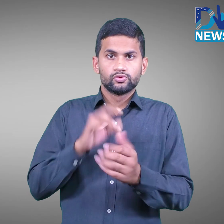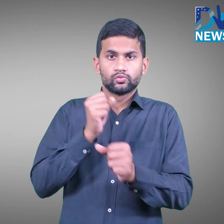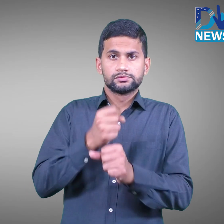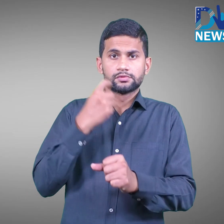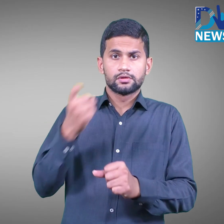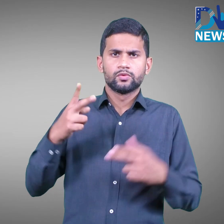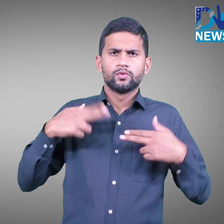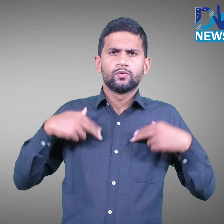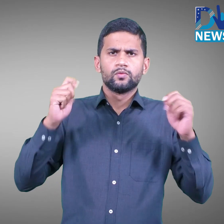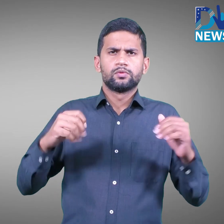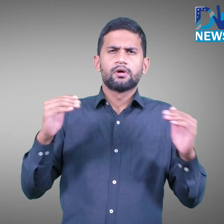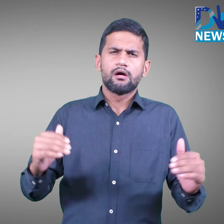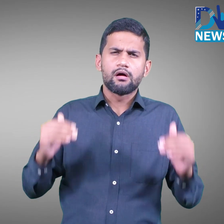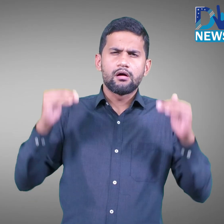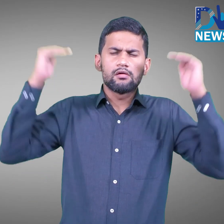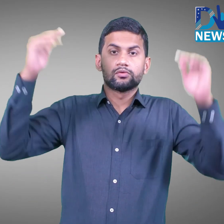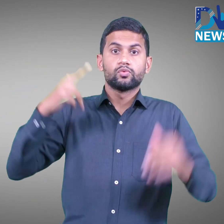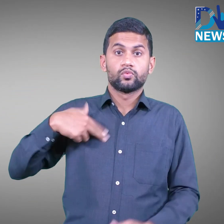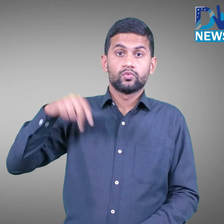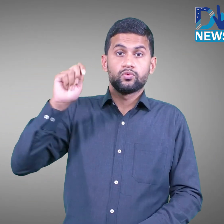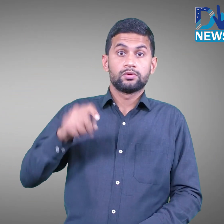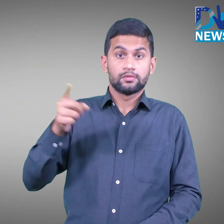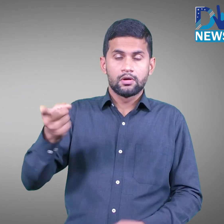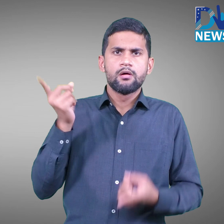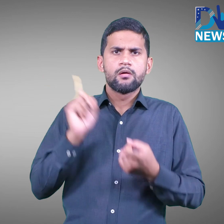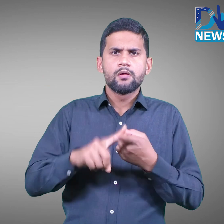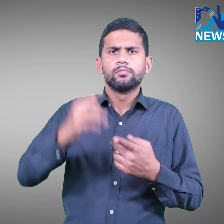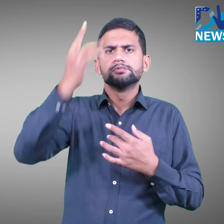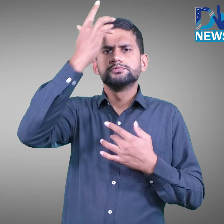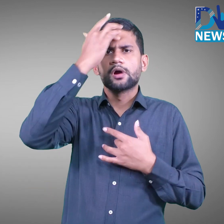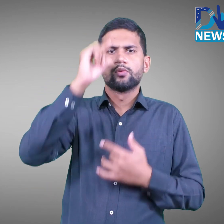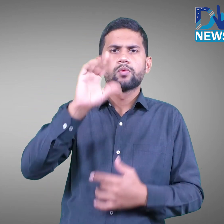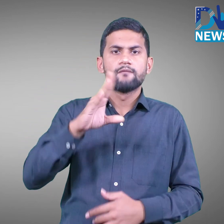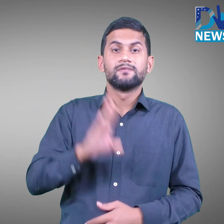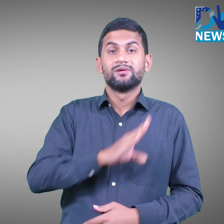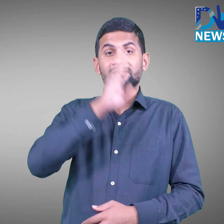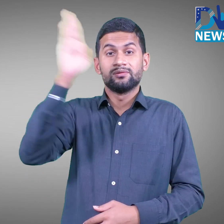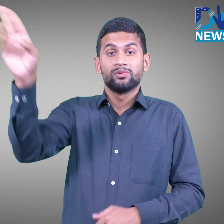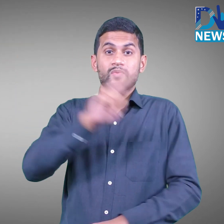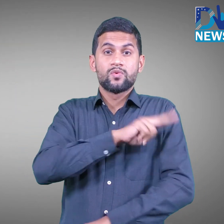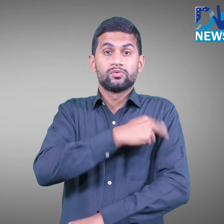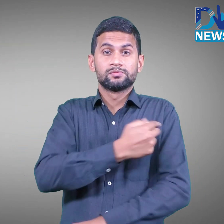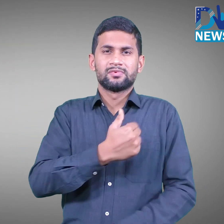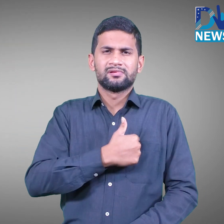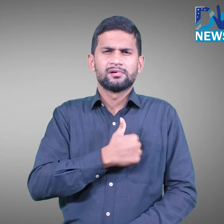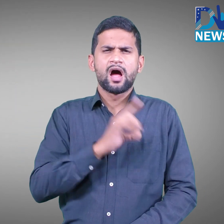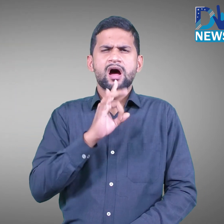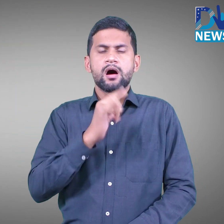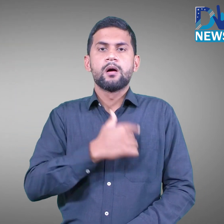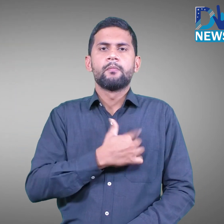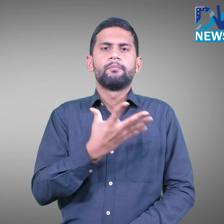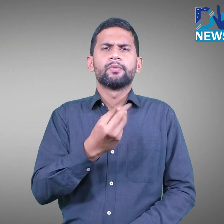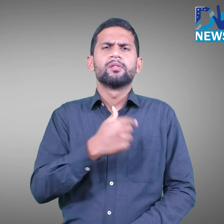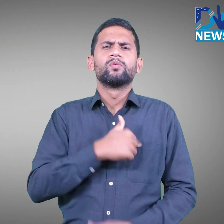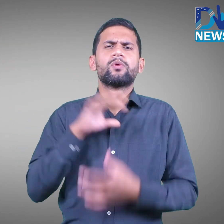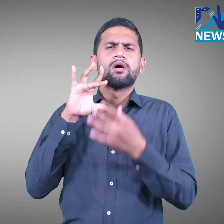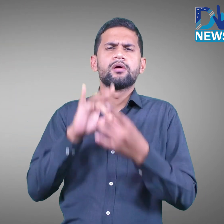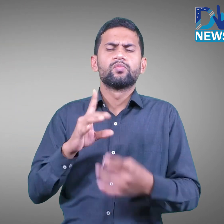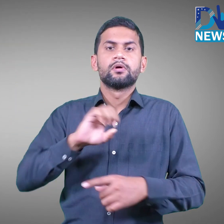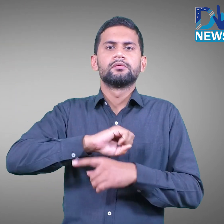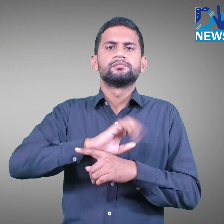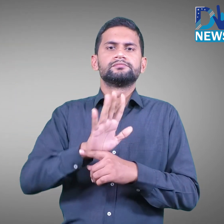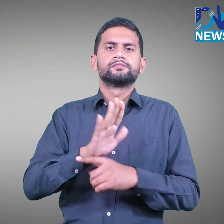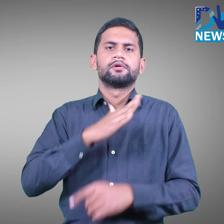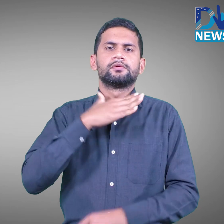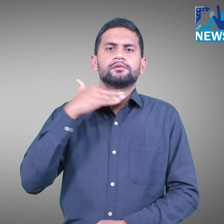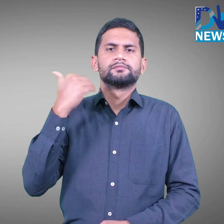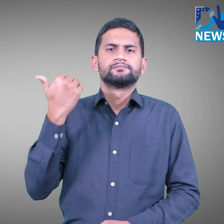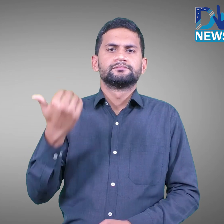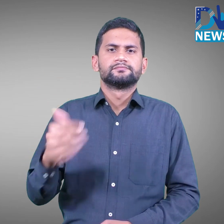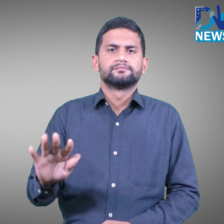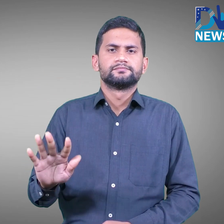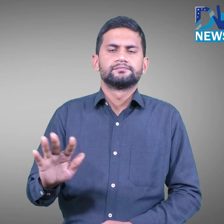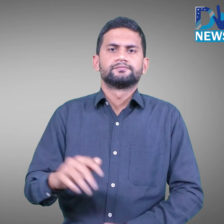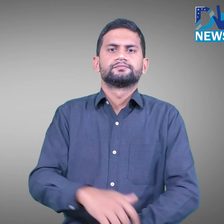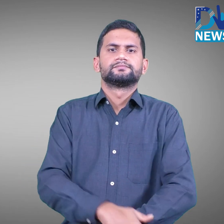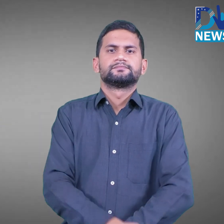Gujarat HC judge dies of cardiac arrest during COVID-19 treatment